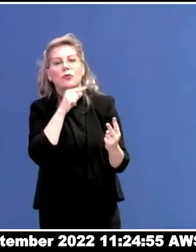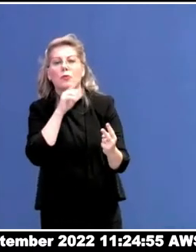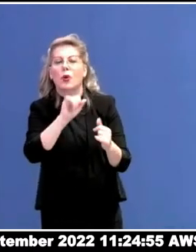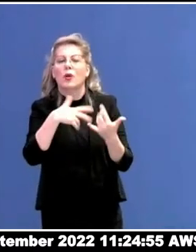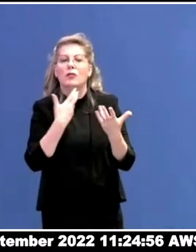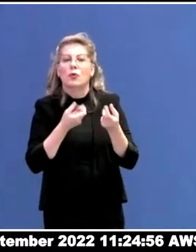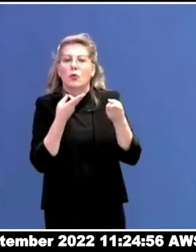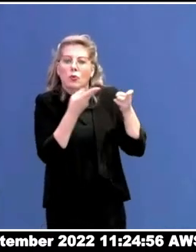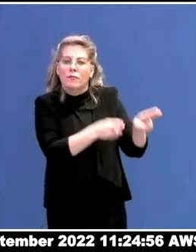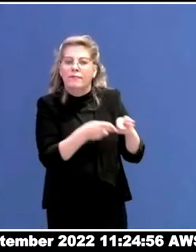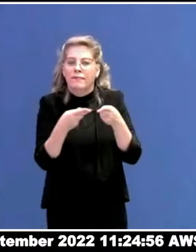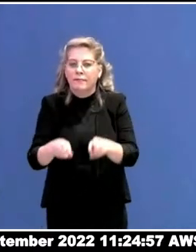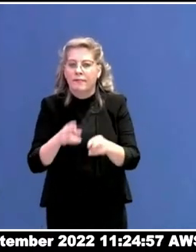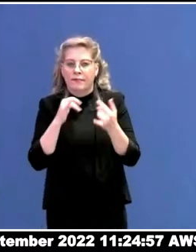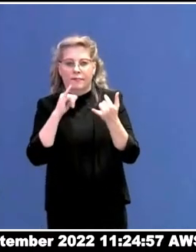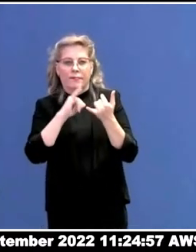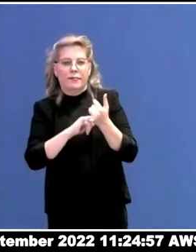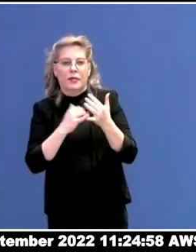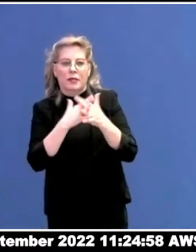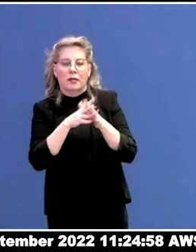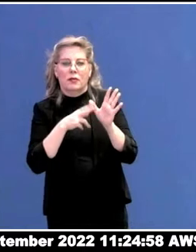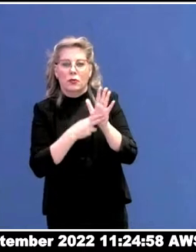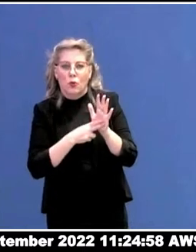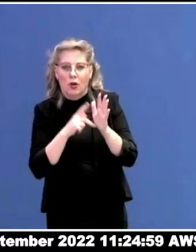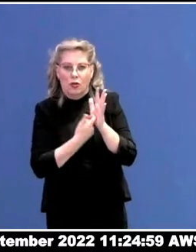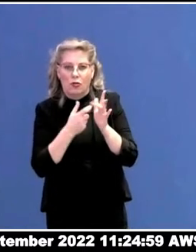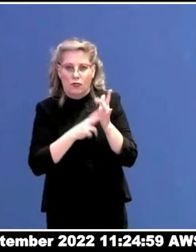One of the boys, rest in peace, his father is up at Acacia Prison and he was at the time